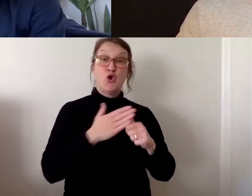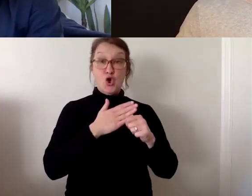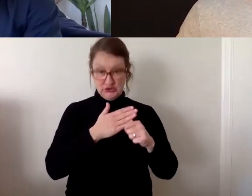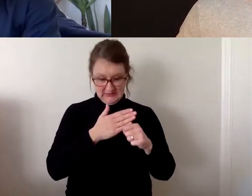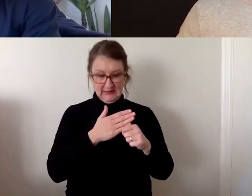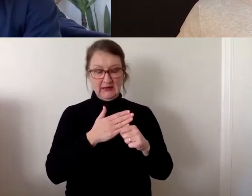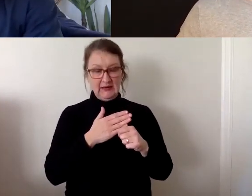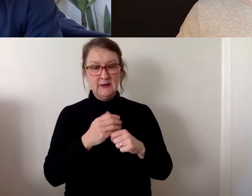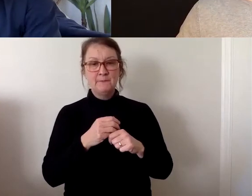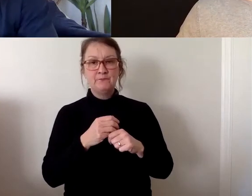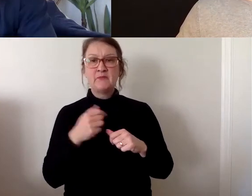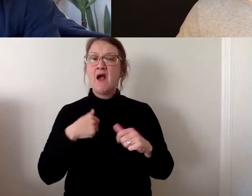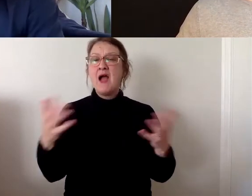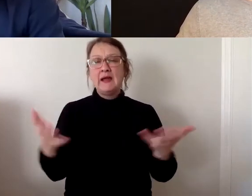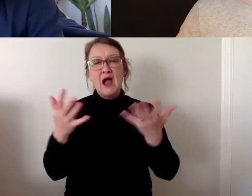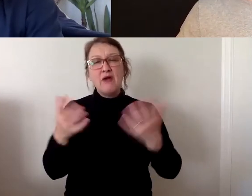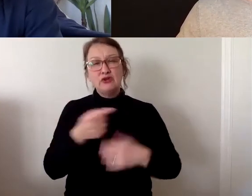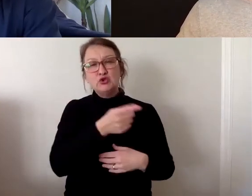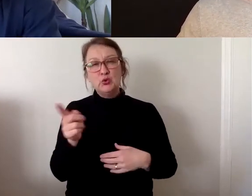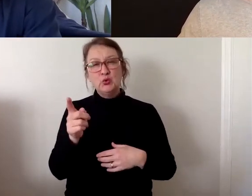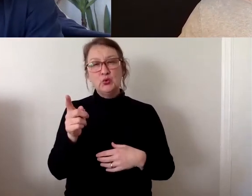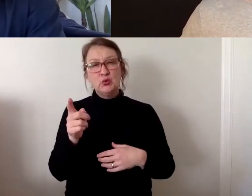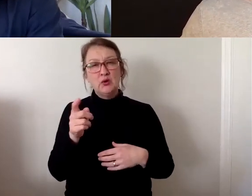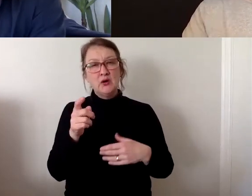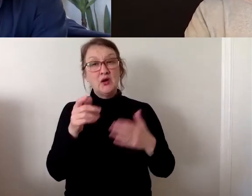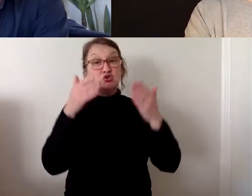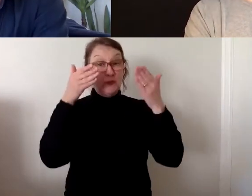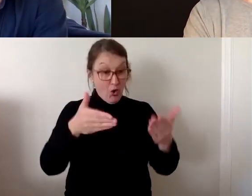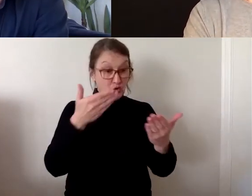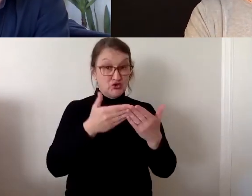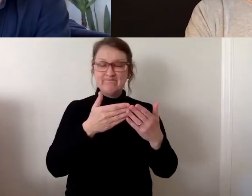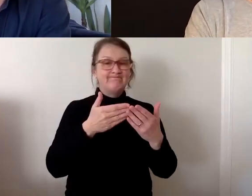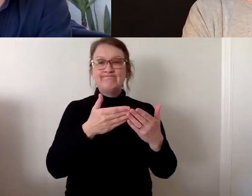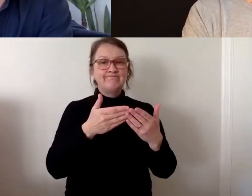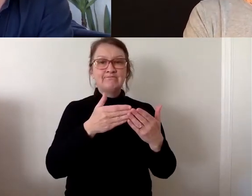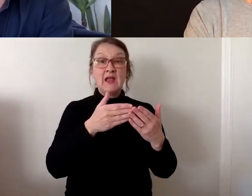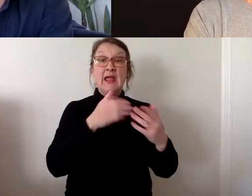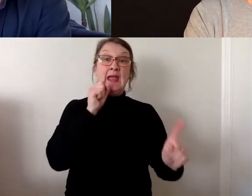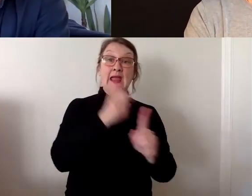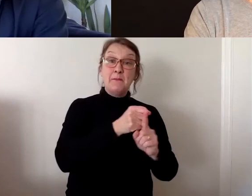encourage you less to focus less on impact measurement and more on impact assessment.